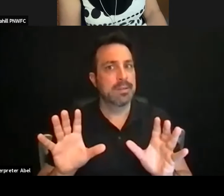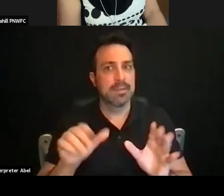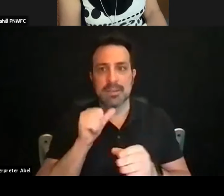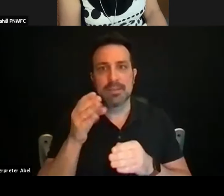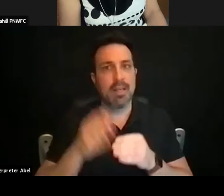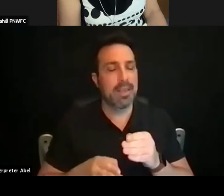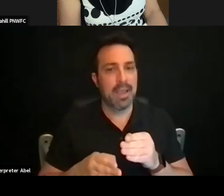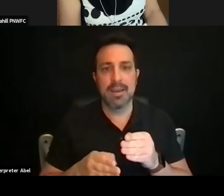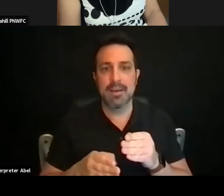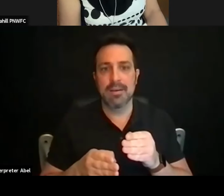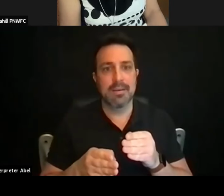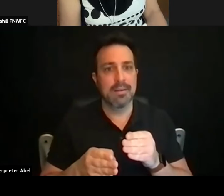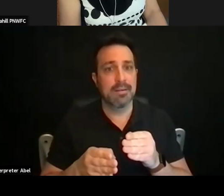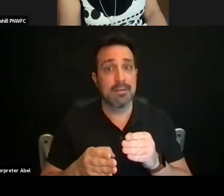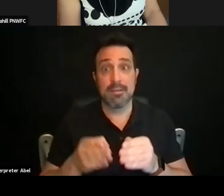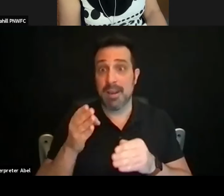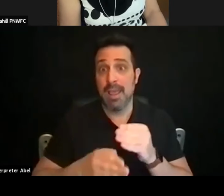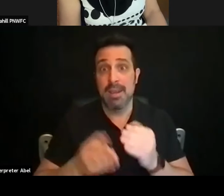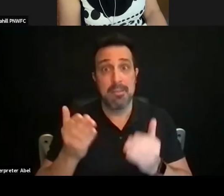go back to normal and just as it kept going along,